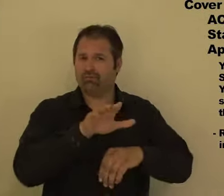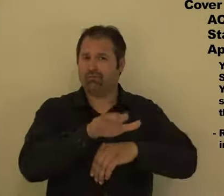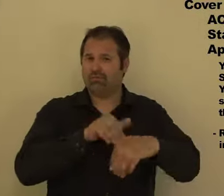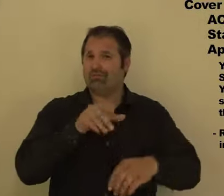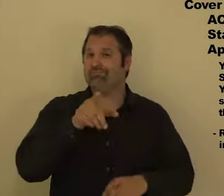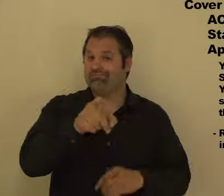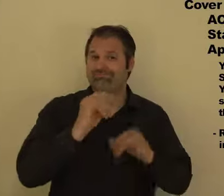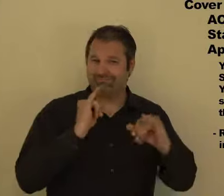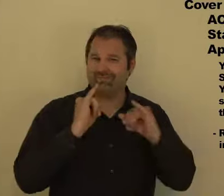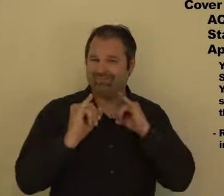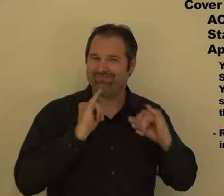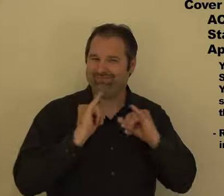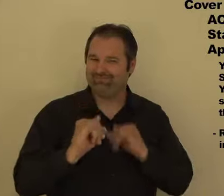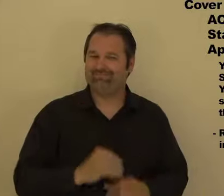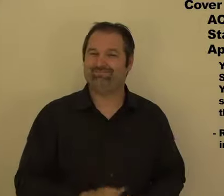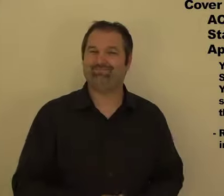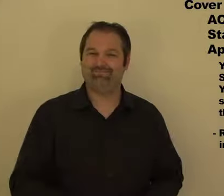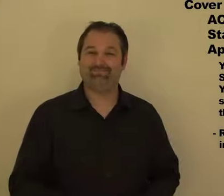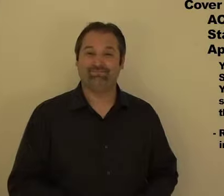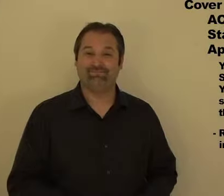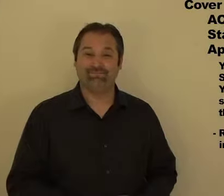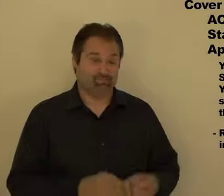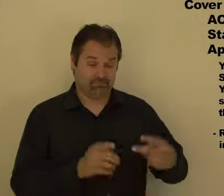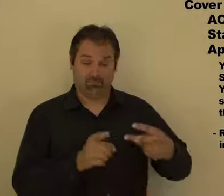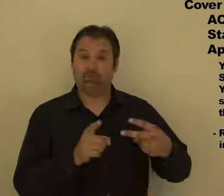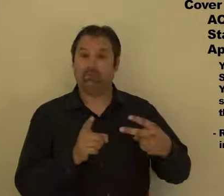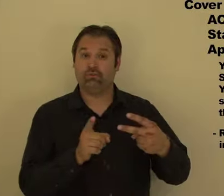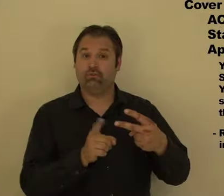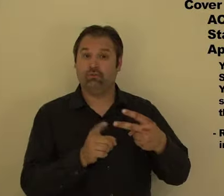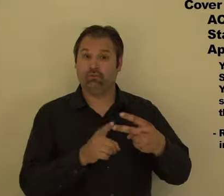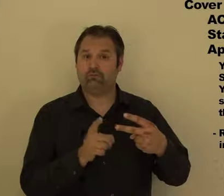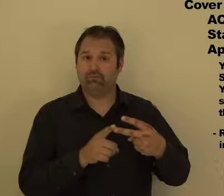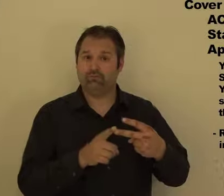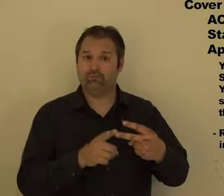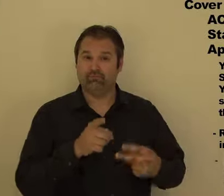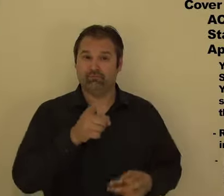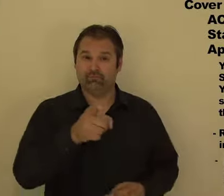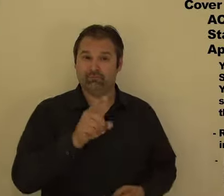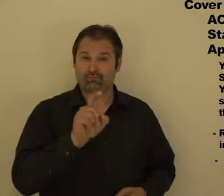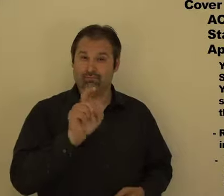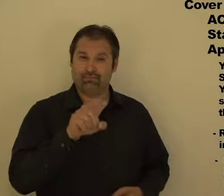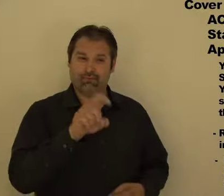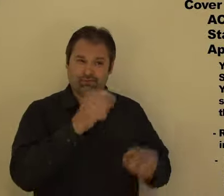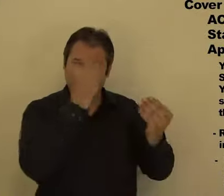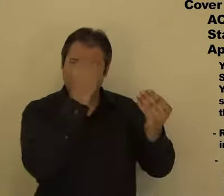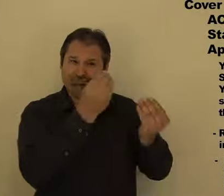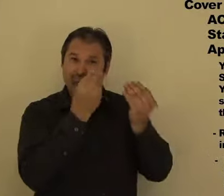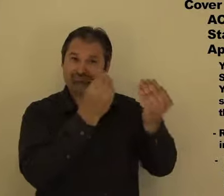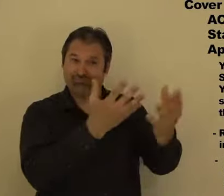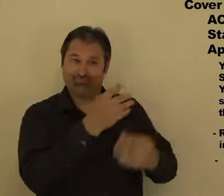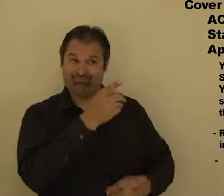the employer that you will be following up with them.